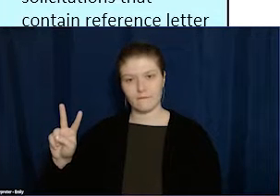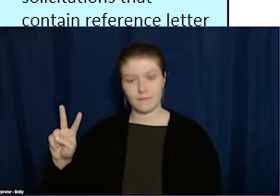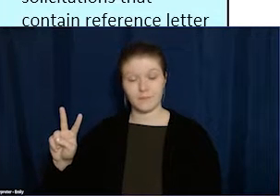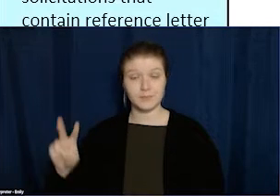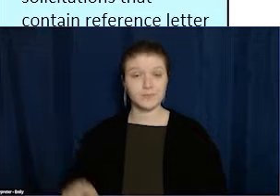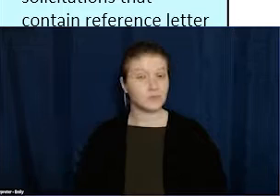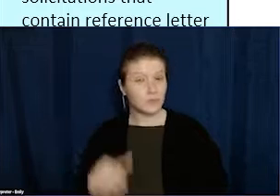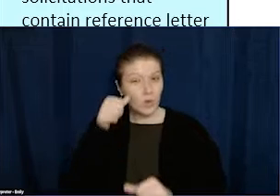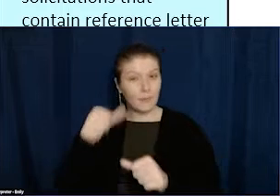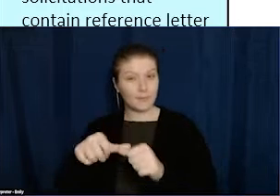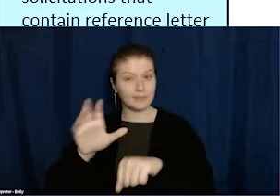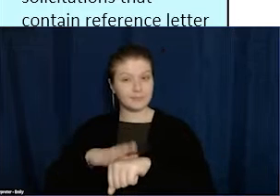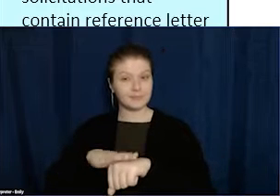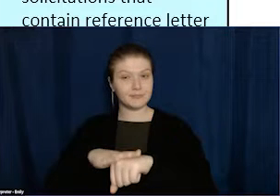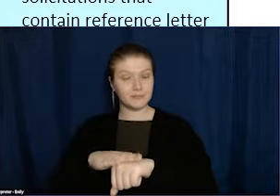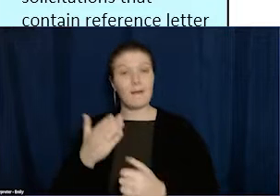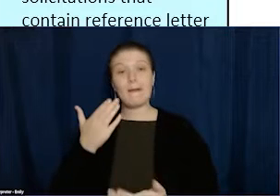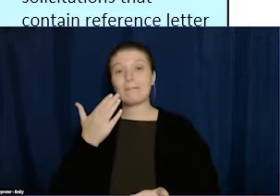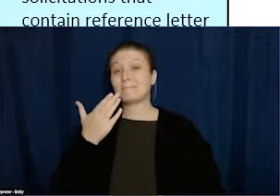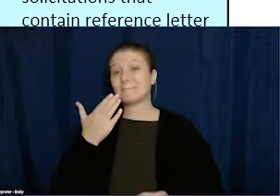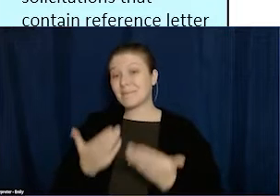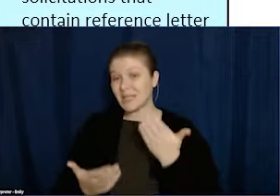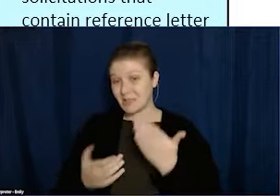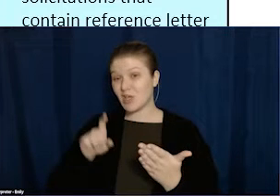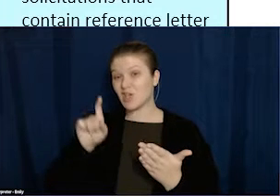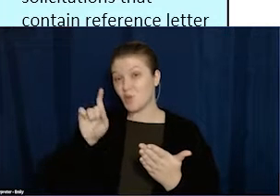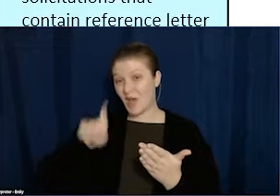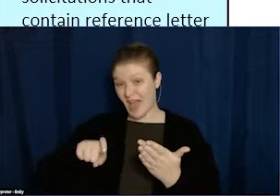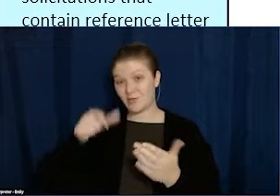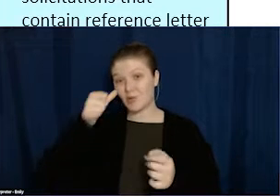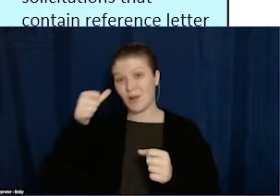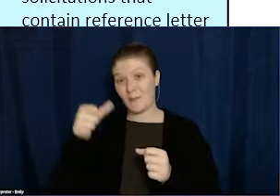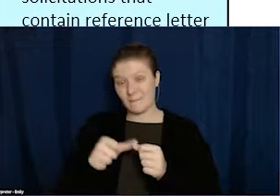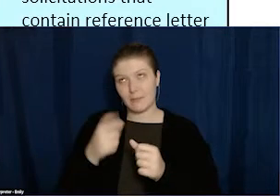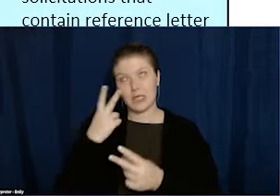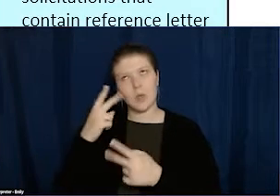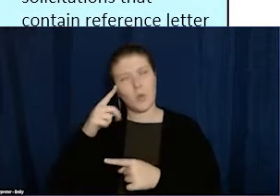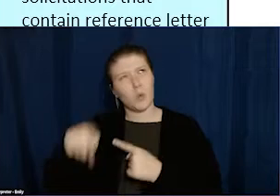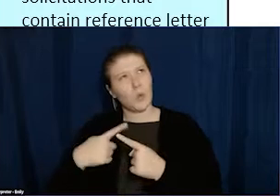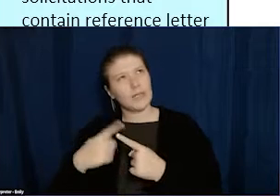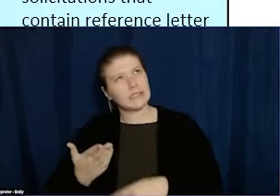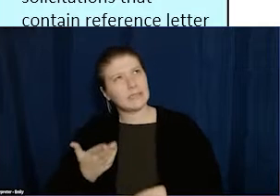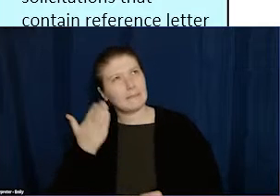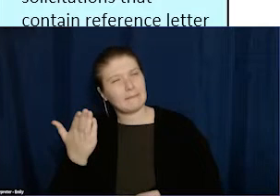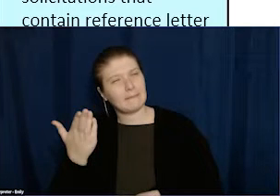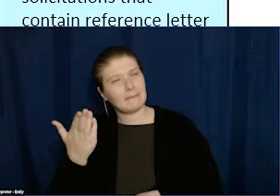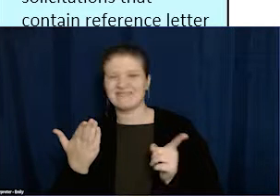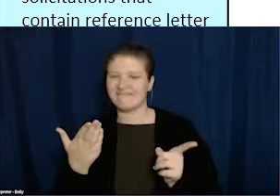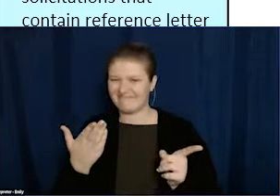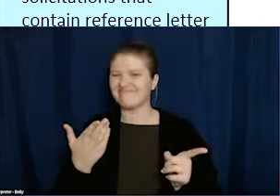you may be operating a lot in a world where you have to -- you have to remember when you submitted that proposal and to know which system to go to.